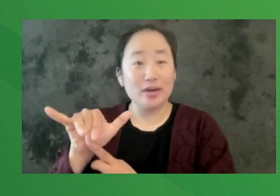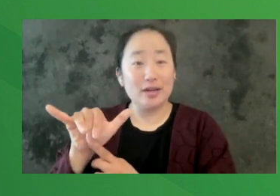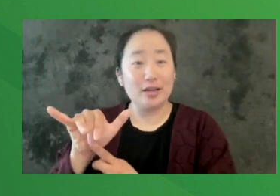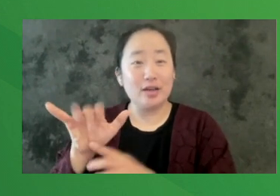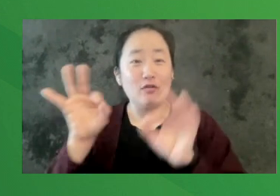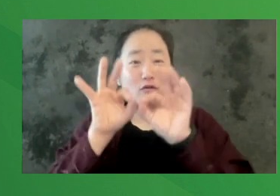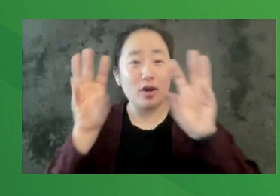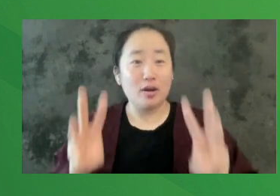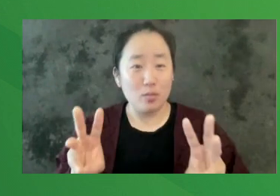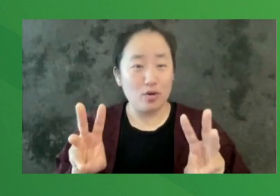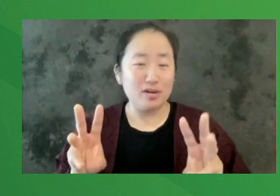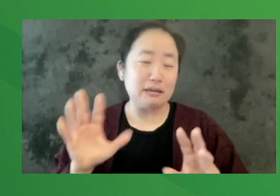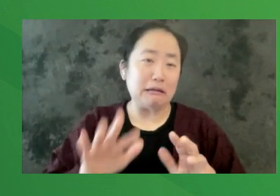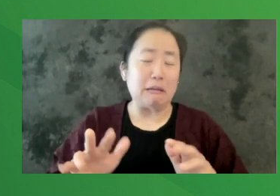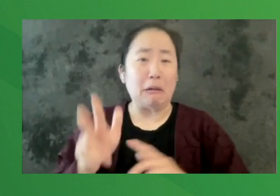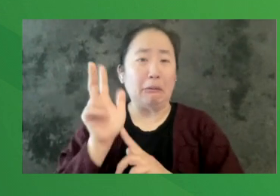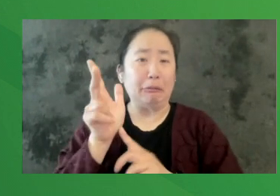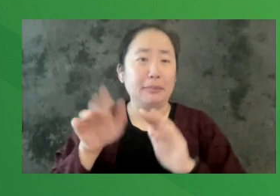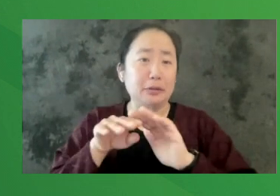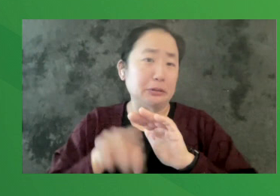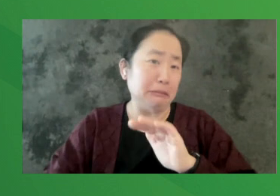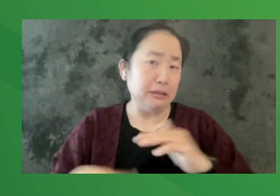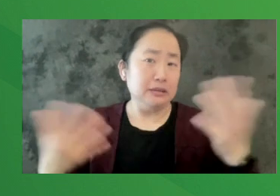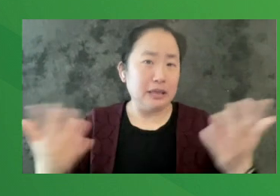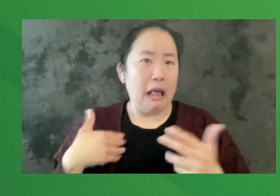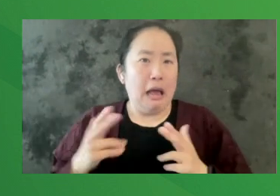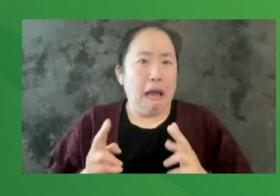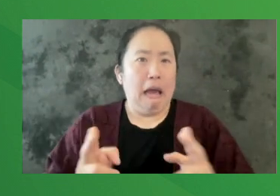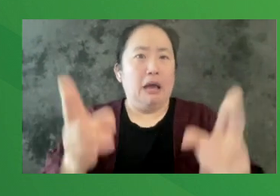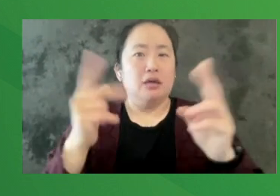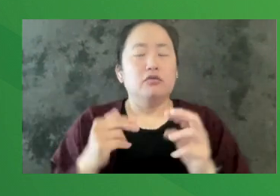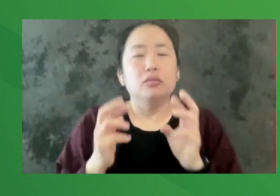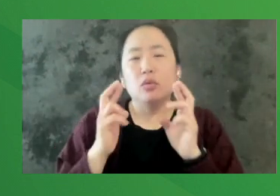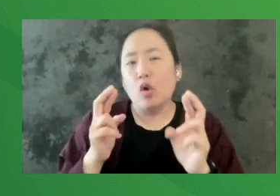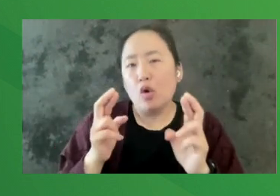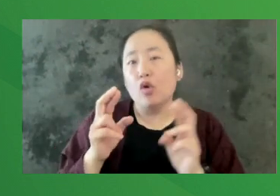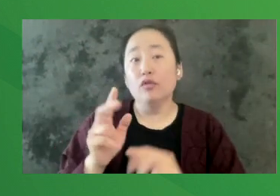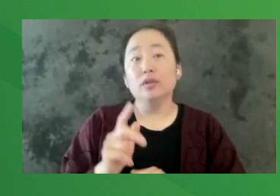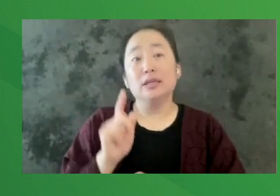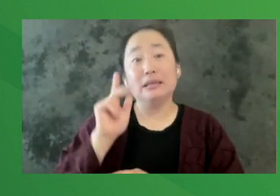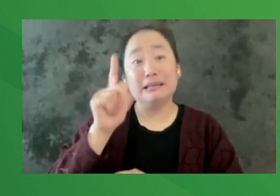It is a bit of a rush but hopefully, you'll have access to these slides and we're always happy to